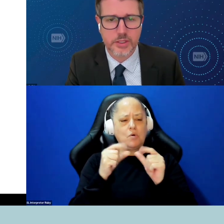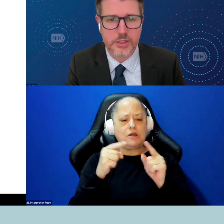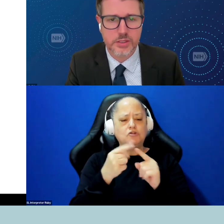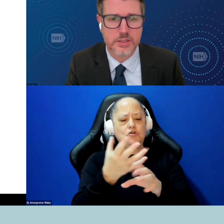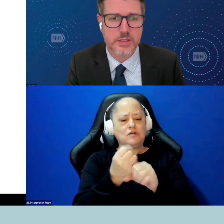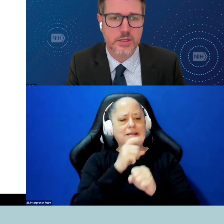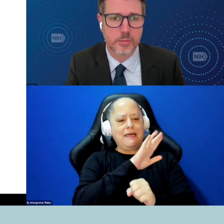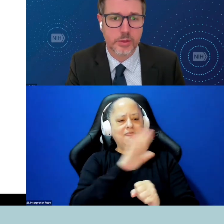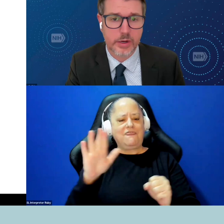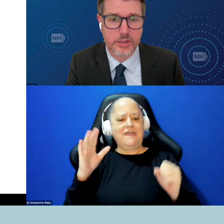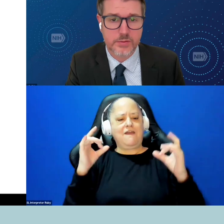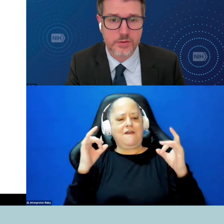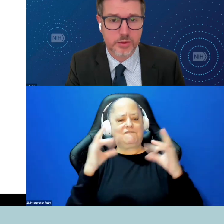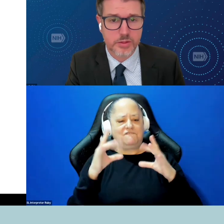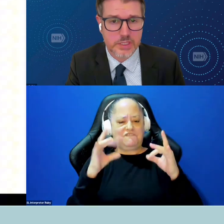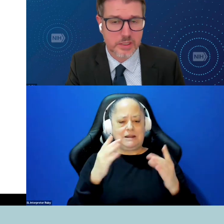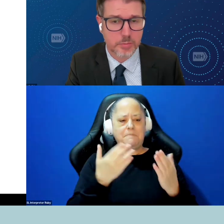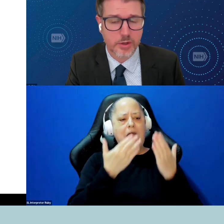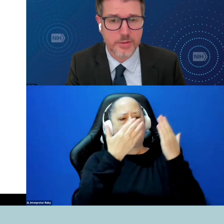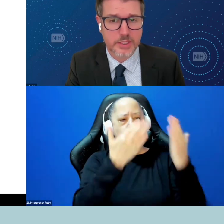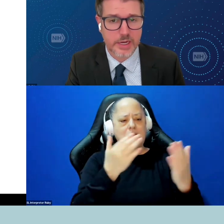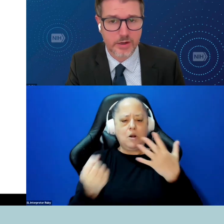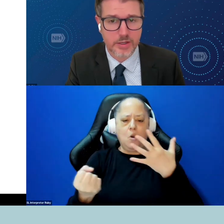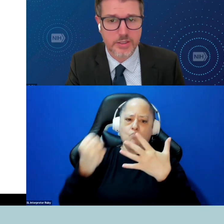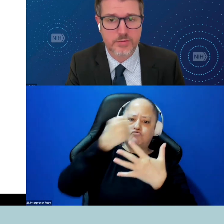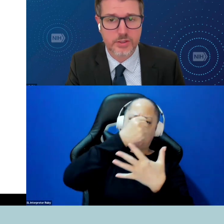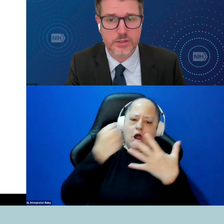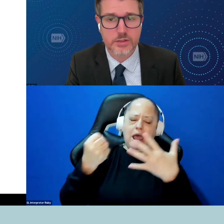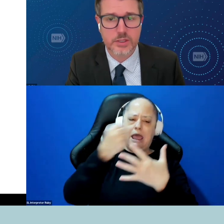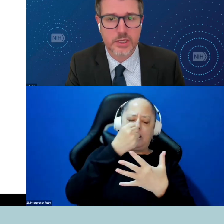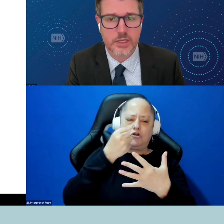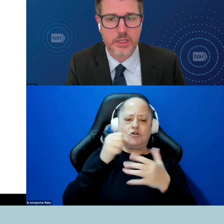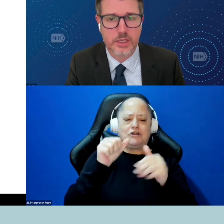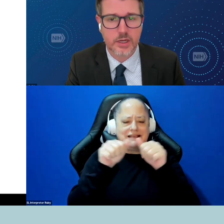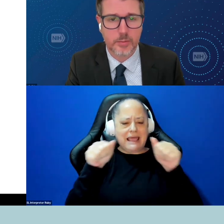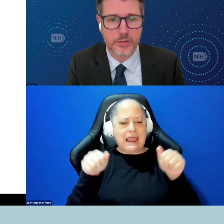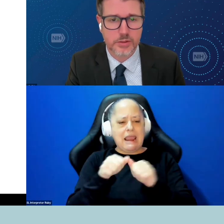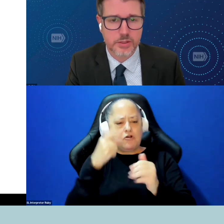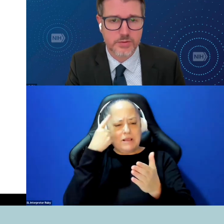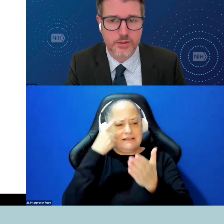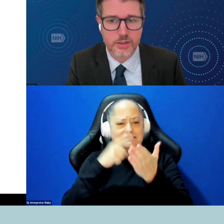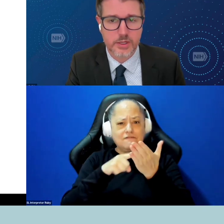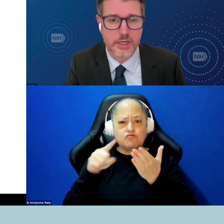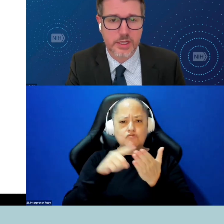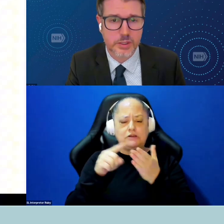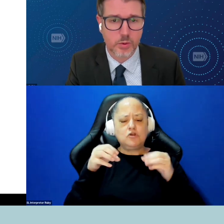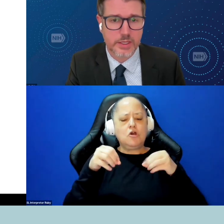recommendations on priorities for most needed and promising areas of research, opportunities for NIH